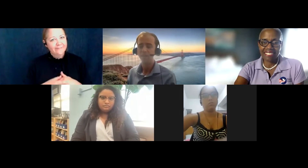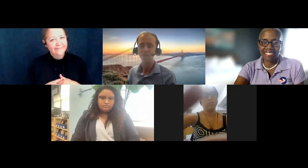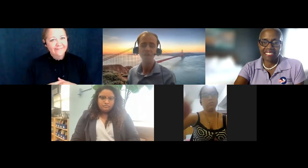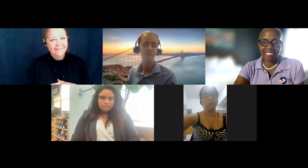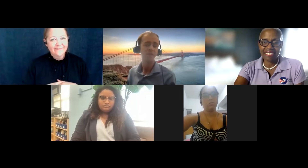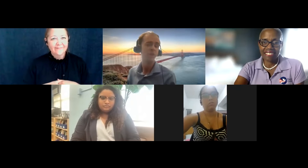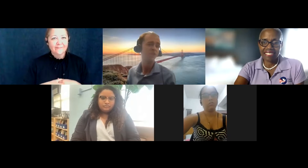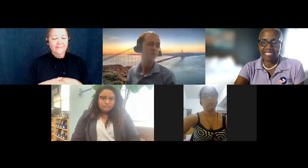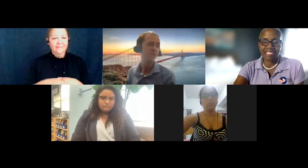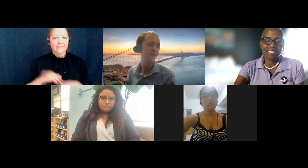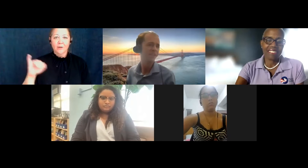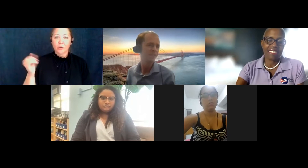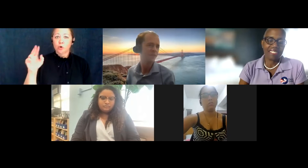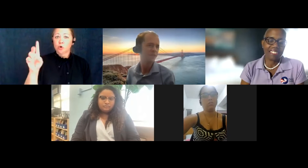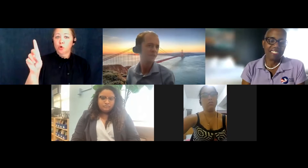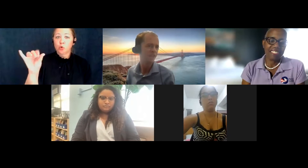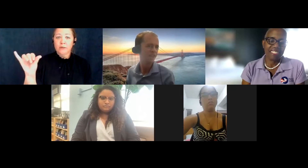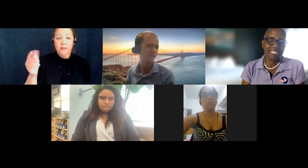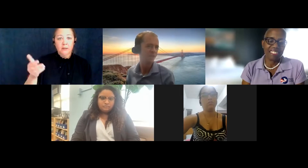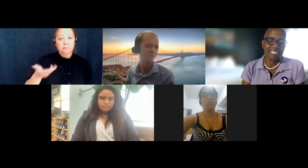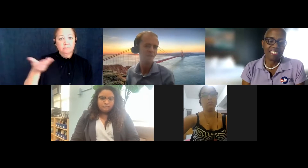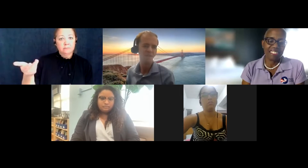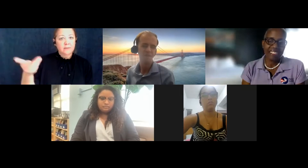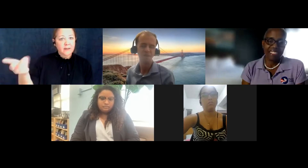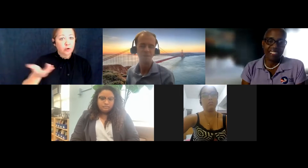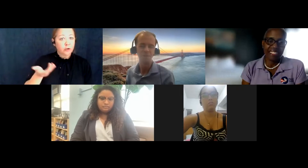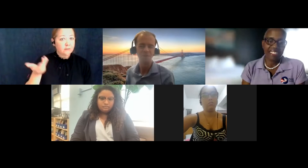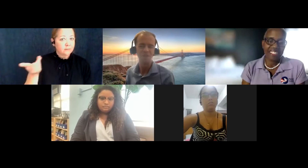Judy, why don't you give us an introduction. We know your first name,